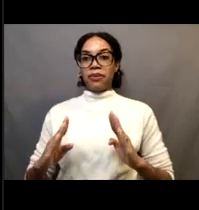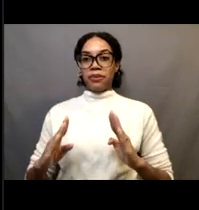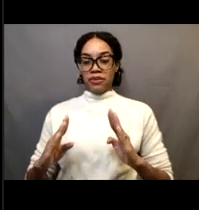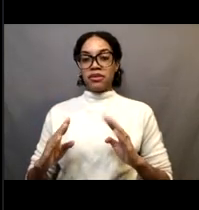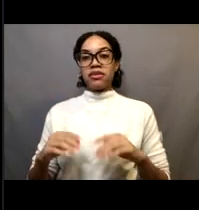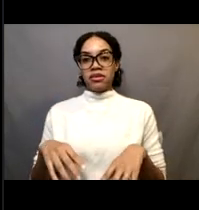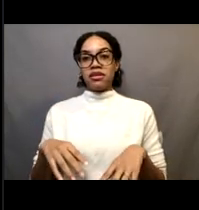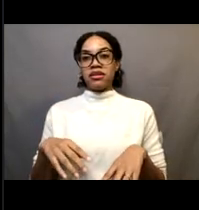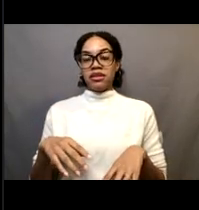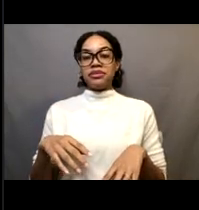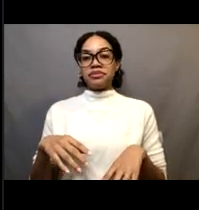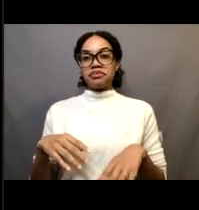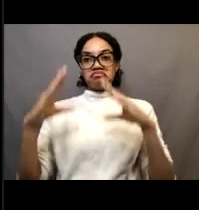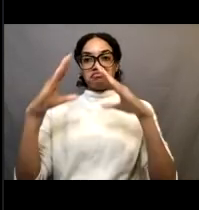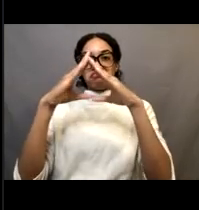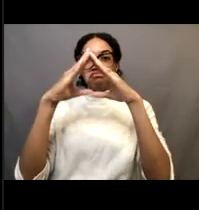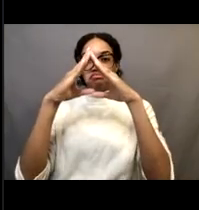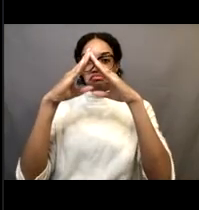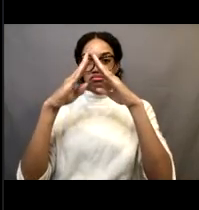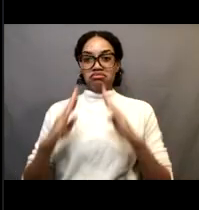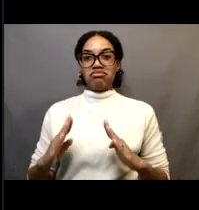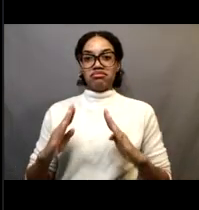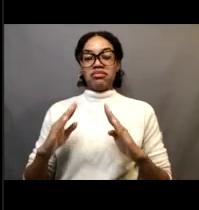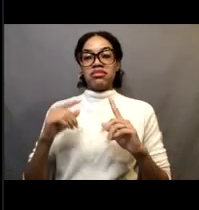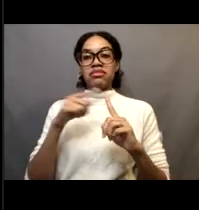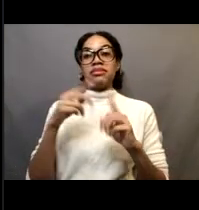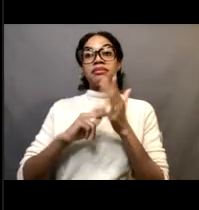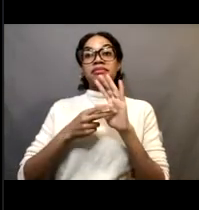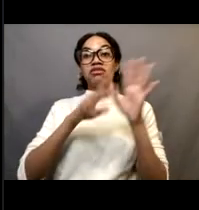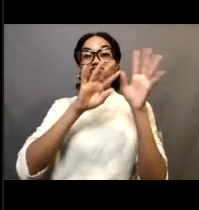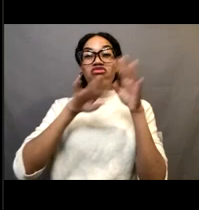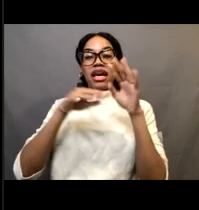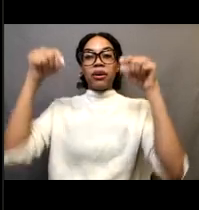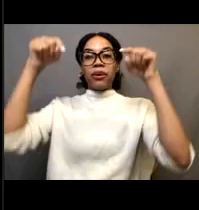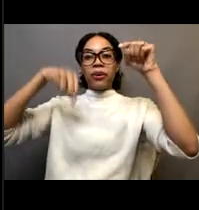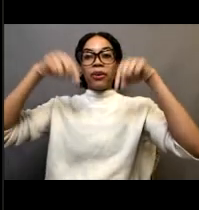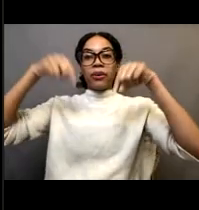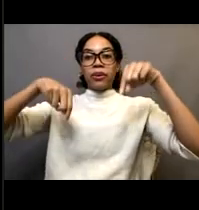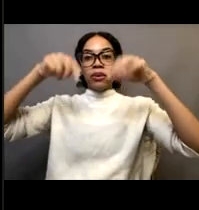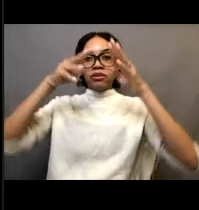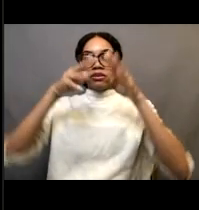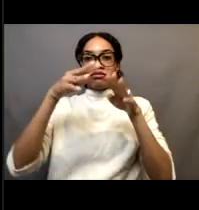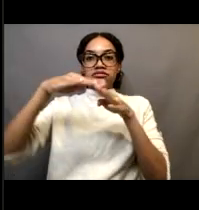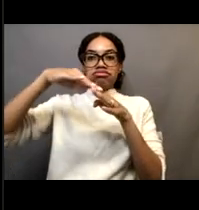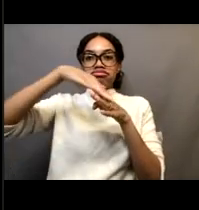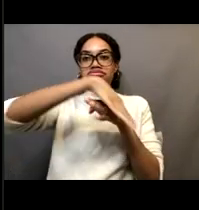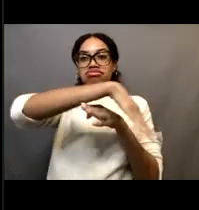or the home with the living grass roof in Norway is a design that's pretty uncommon in areas